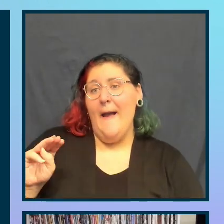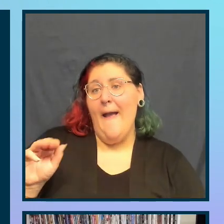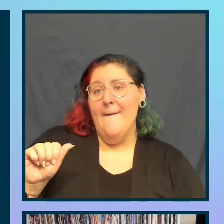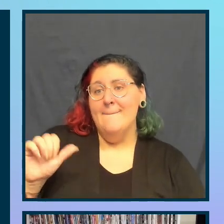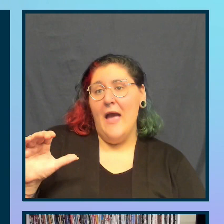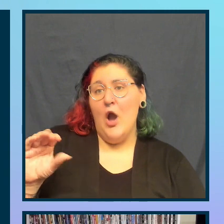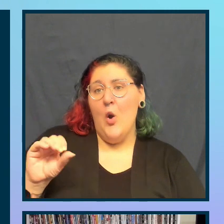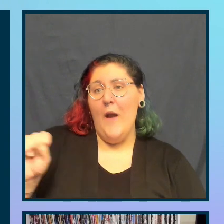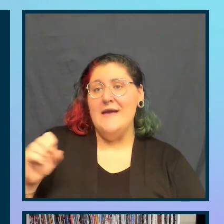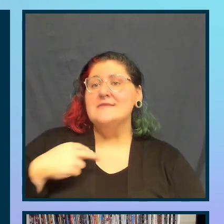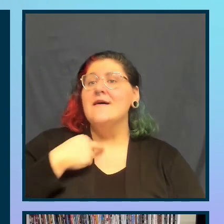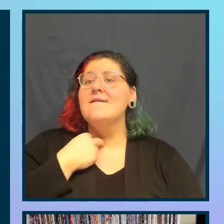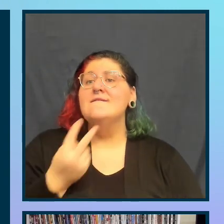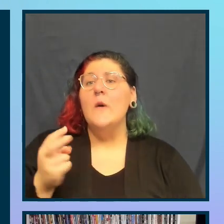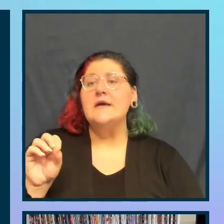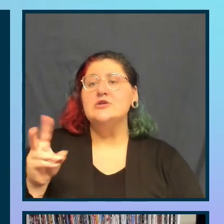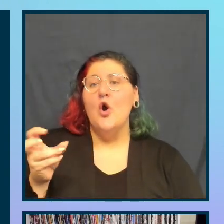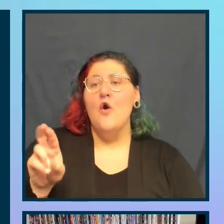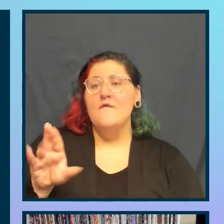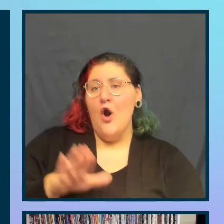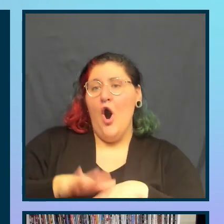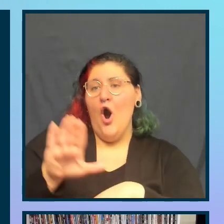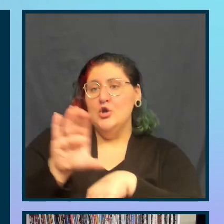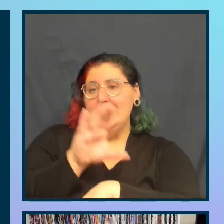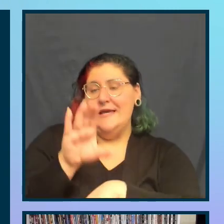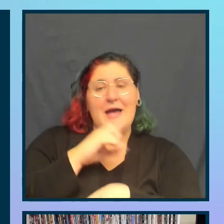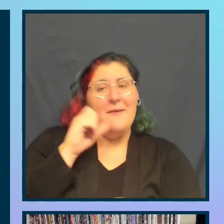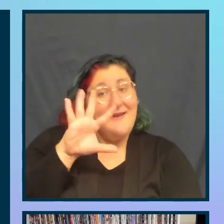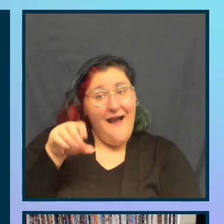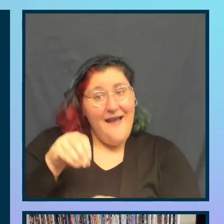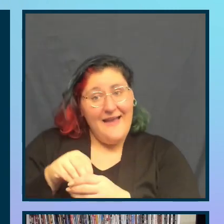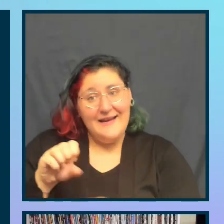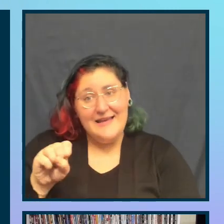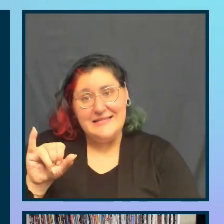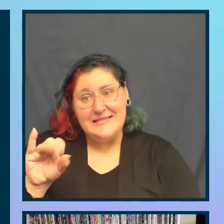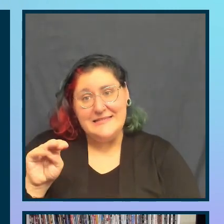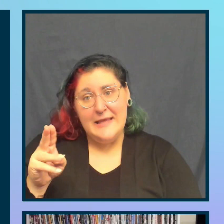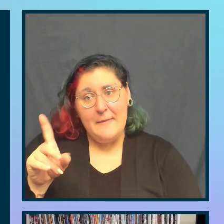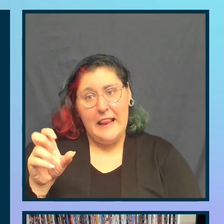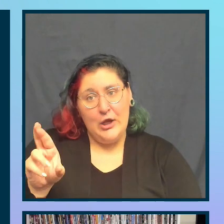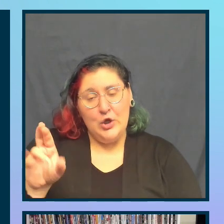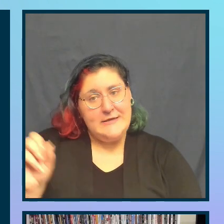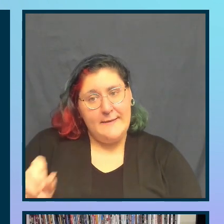While VoiceOver is not available directly in the iOS Simulator, it is possible to run VoiceOver from macOS to test your app.